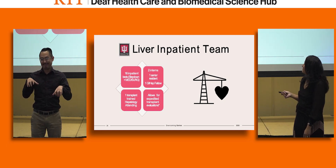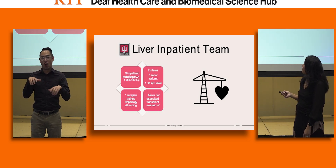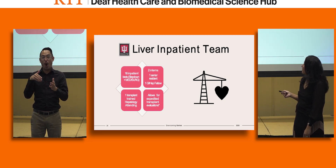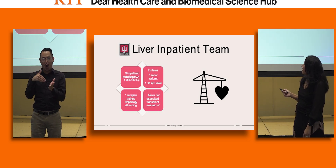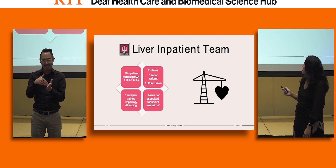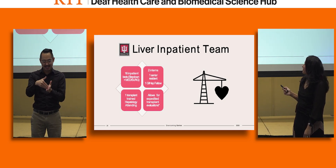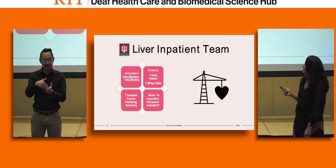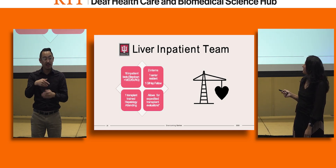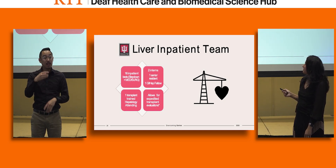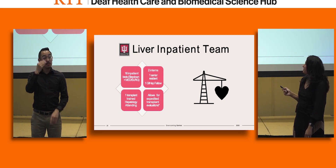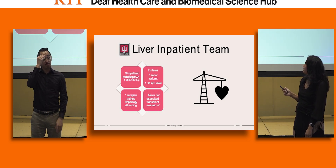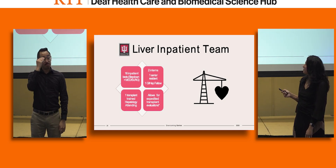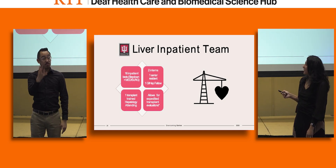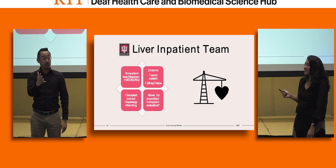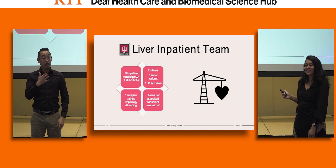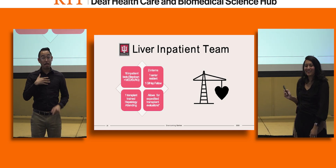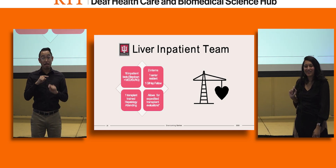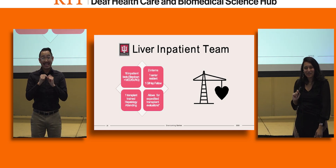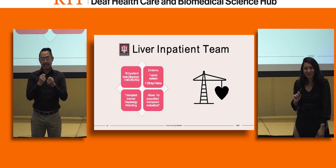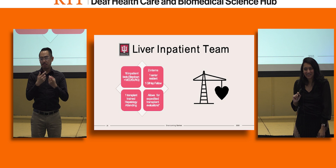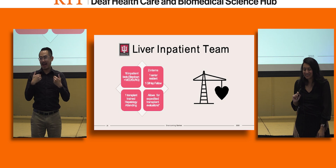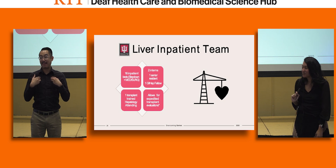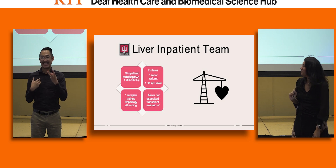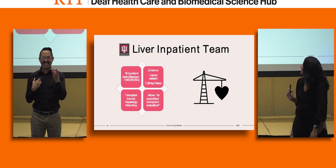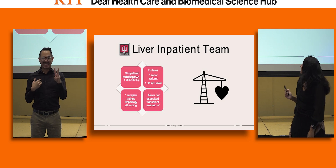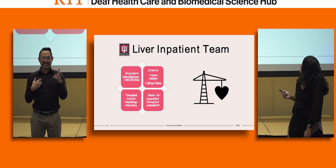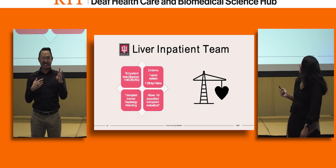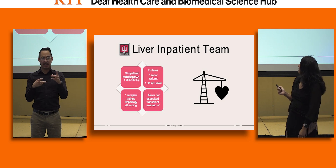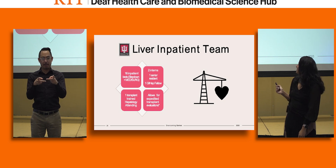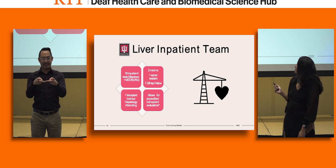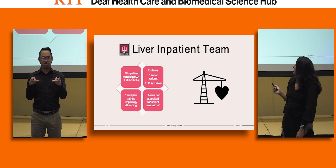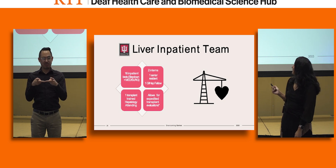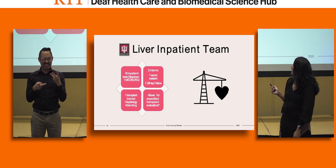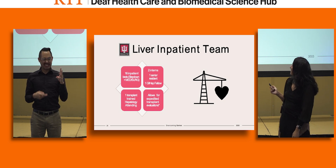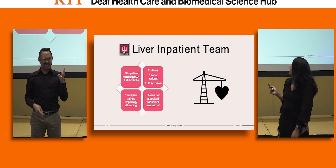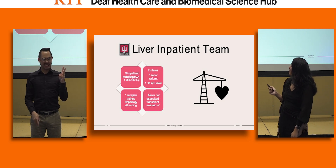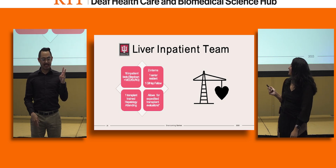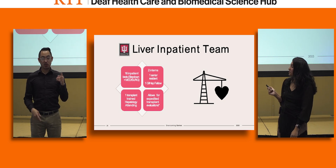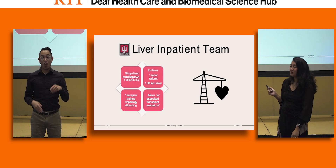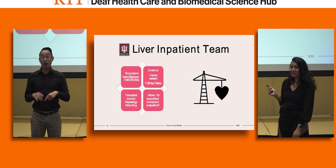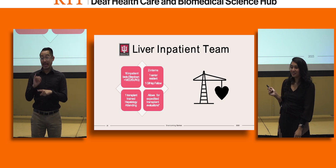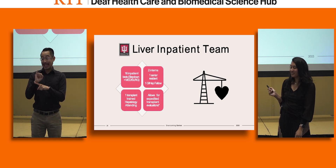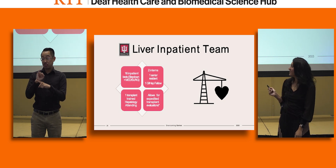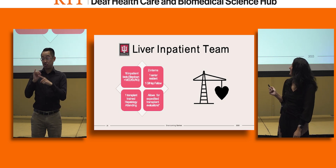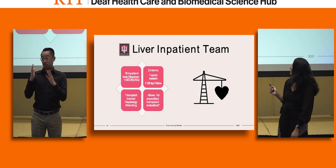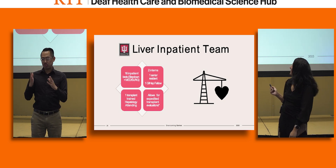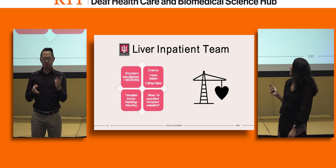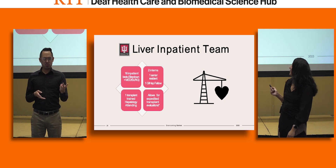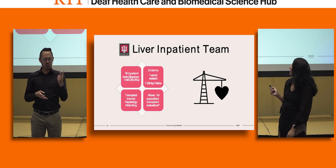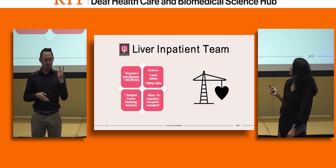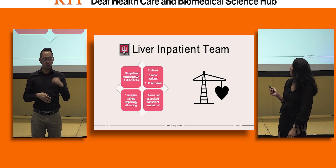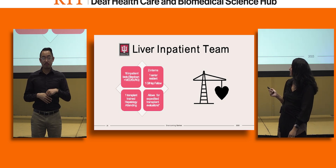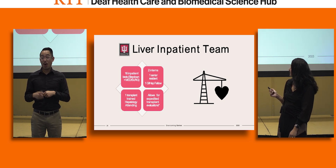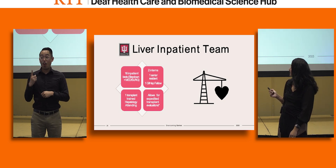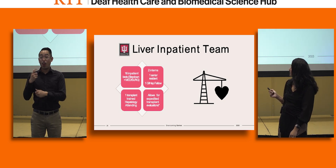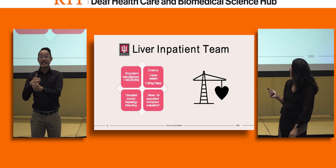So, I have 16 spots on my team. I typically have two interns and one senior resident,